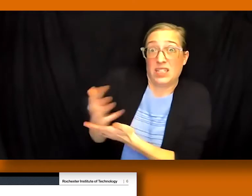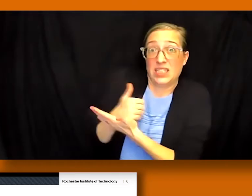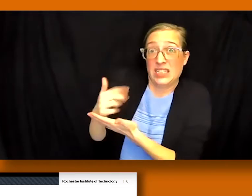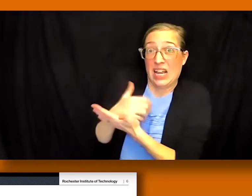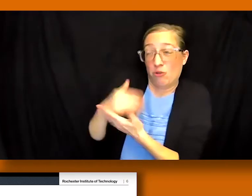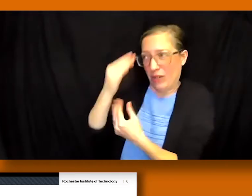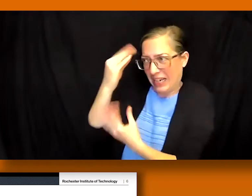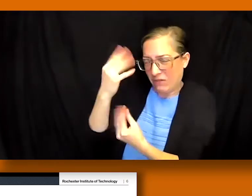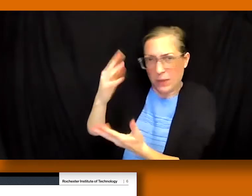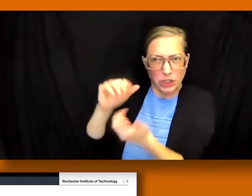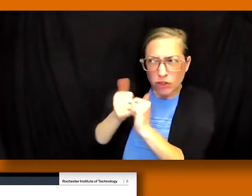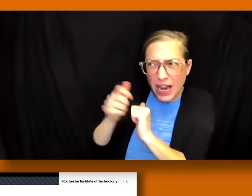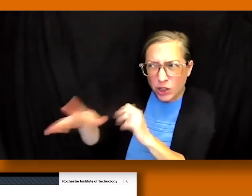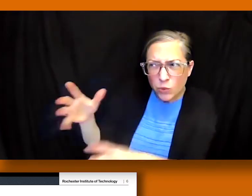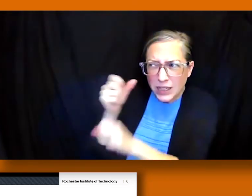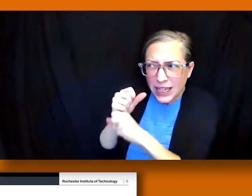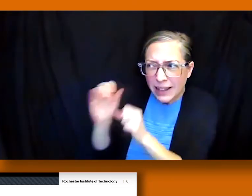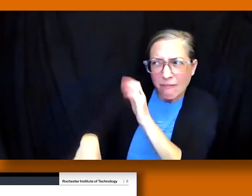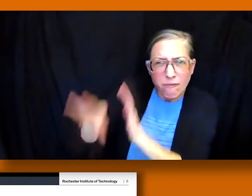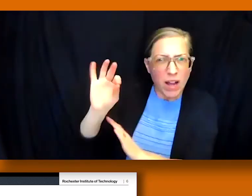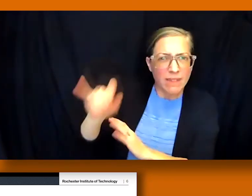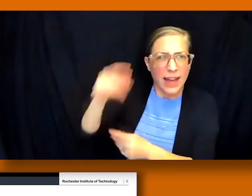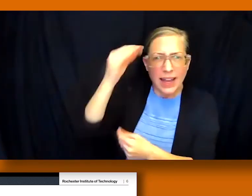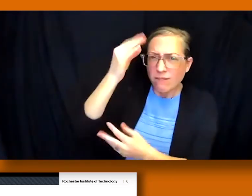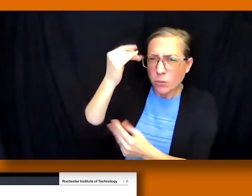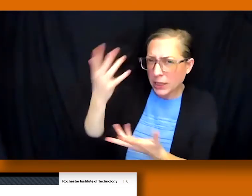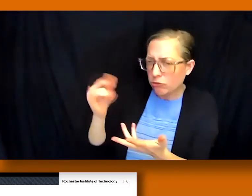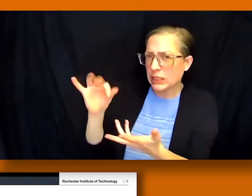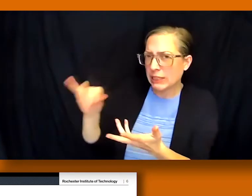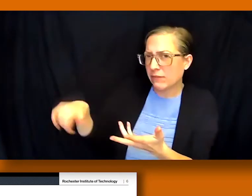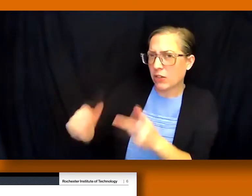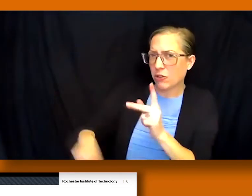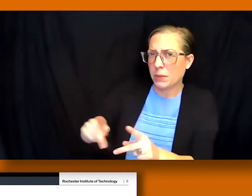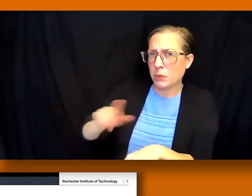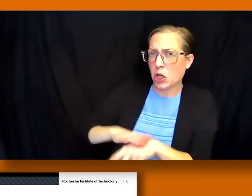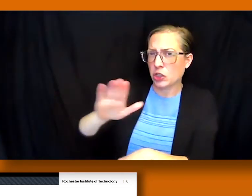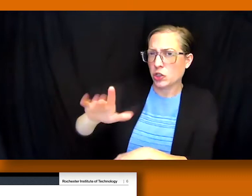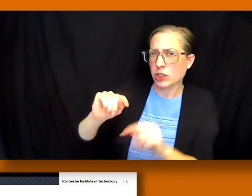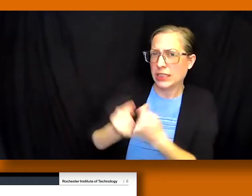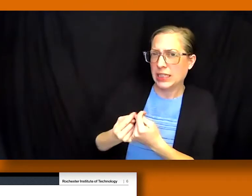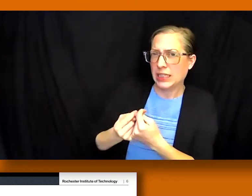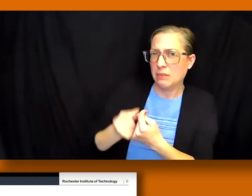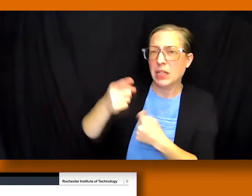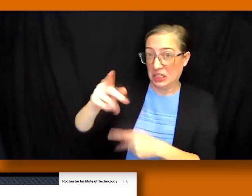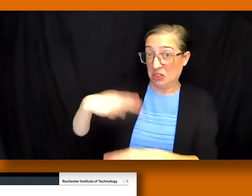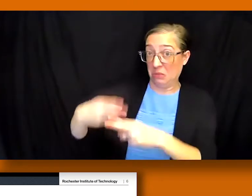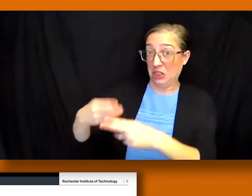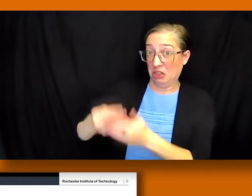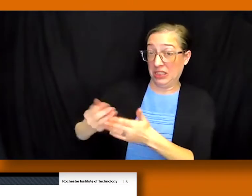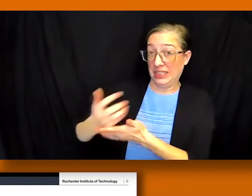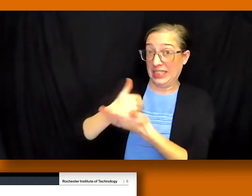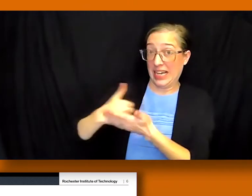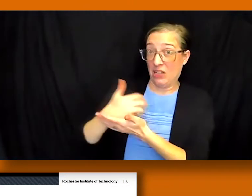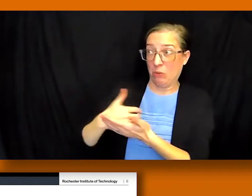when you have other people on your team? David: Absolutely. Laurie: You mentioned it's based on salary,